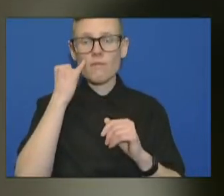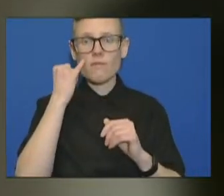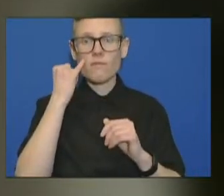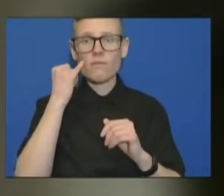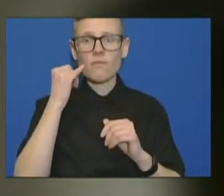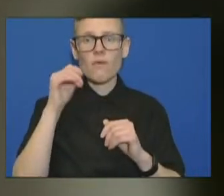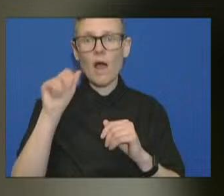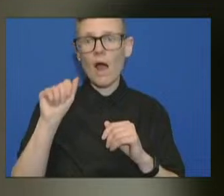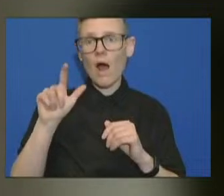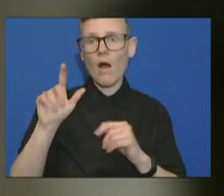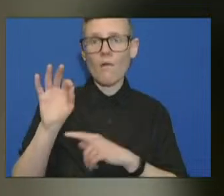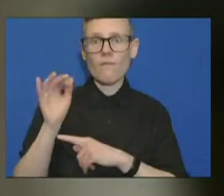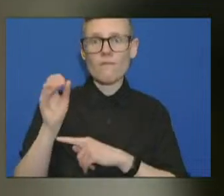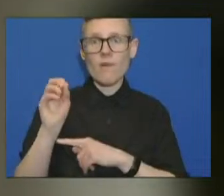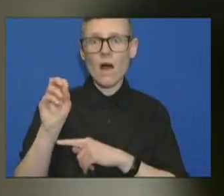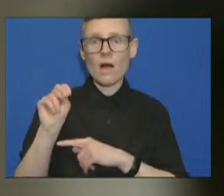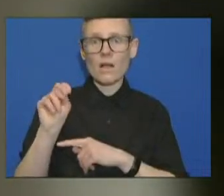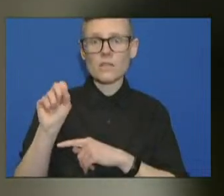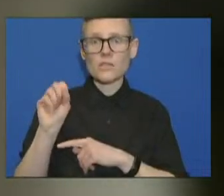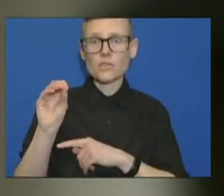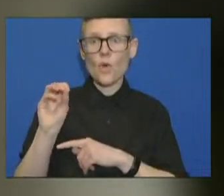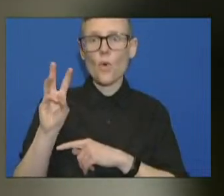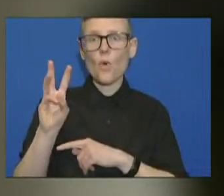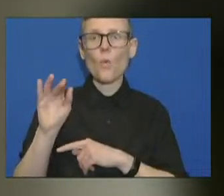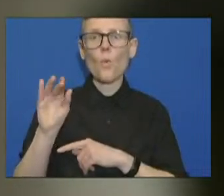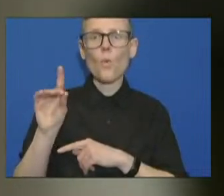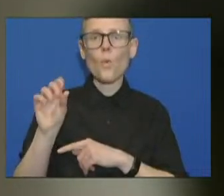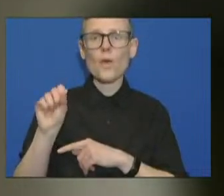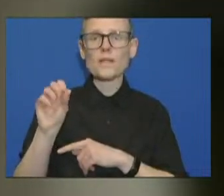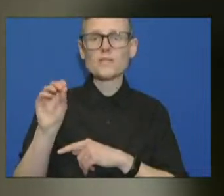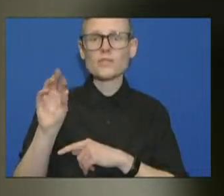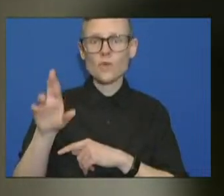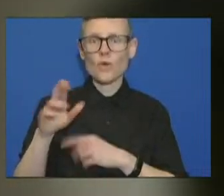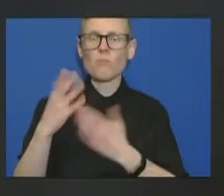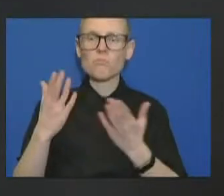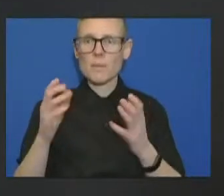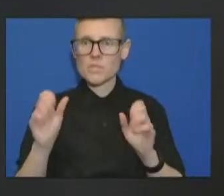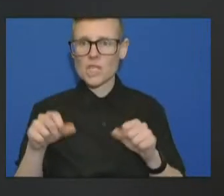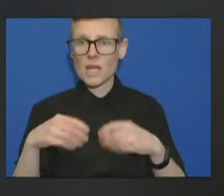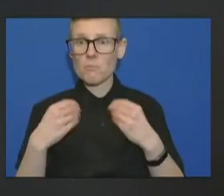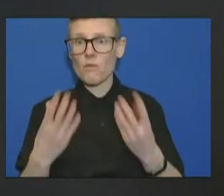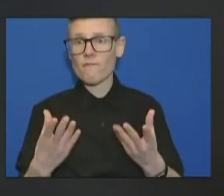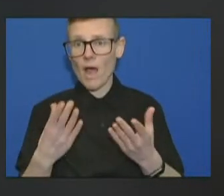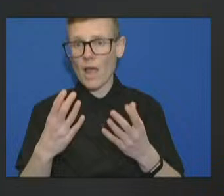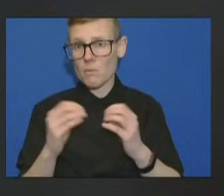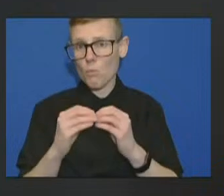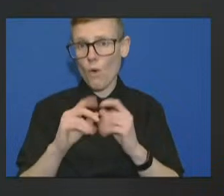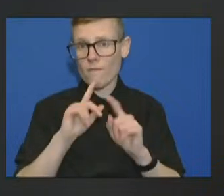today's work session. So if Miss